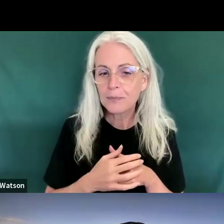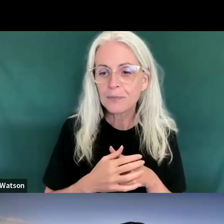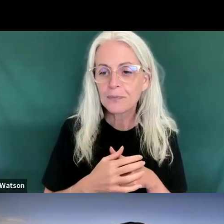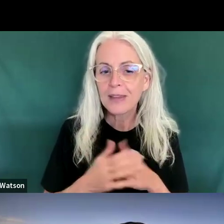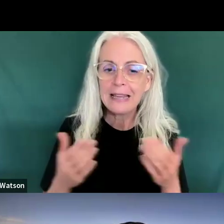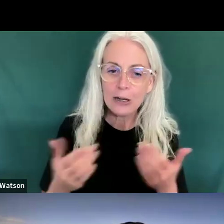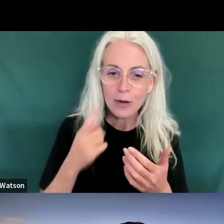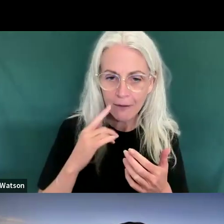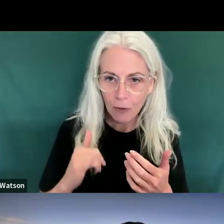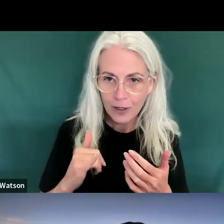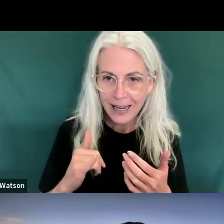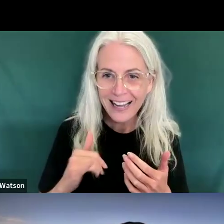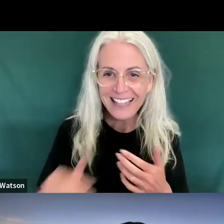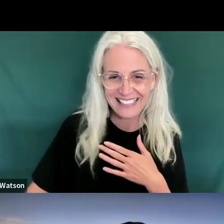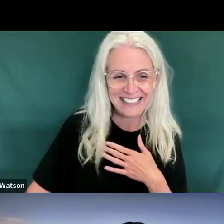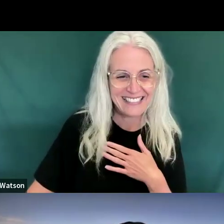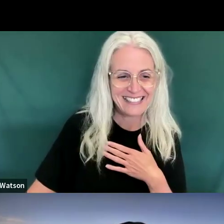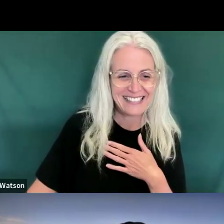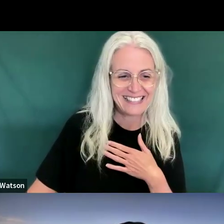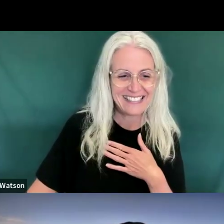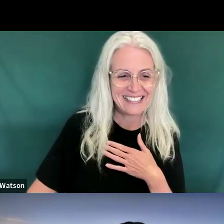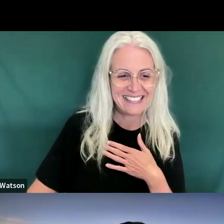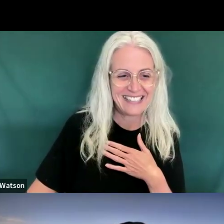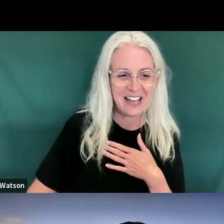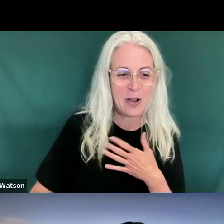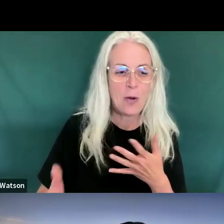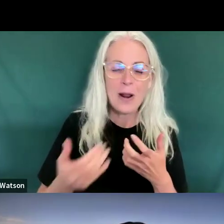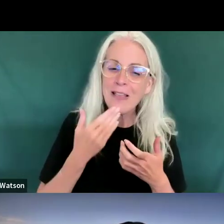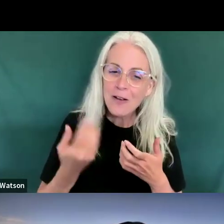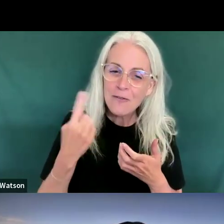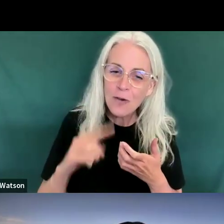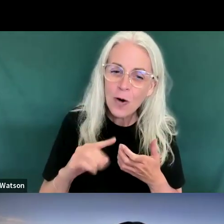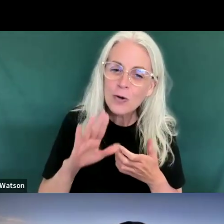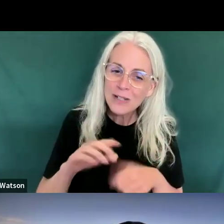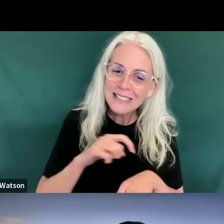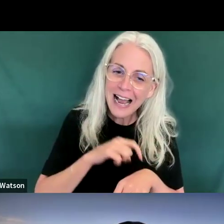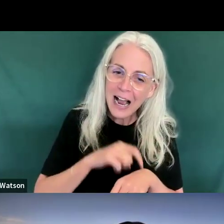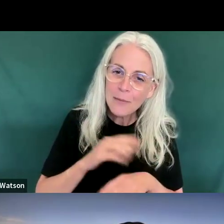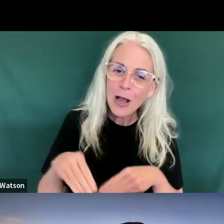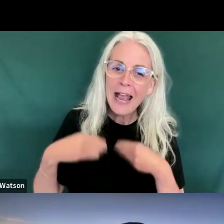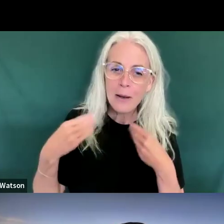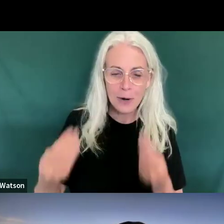here in California, and just want to thank you for your time and contributions.